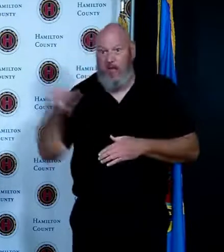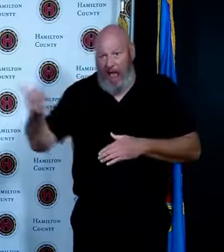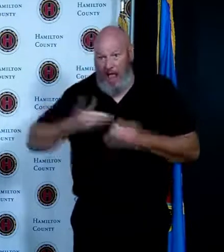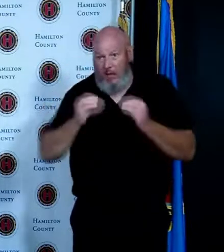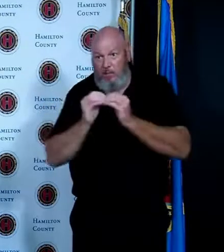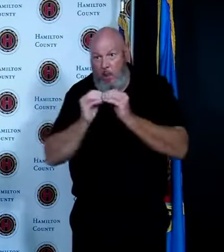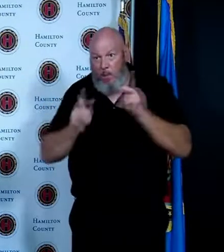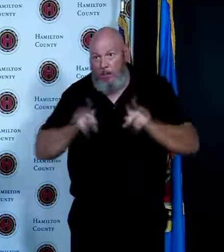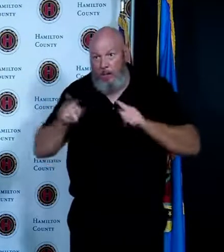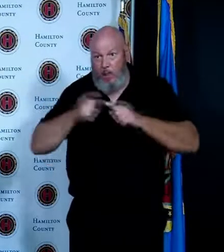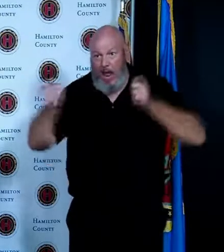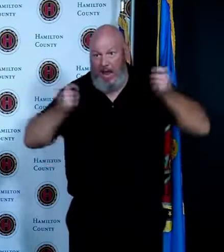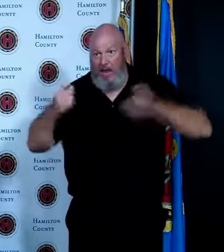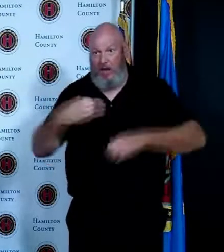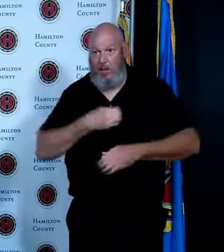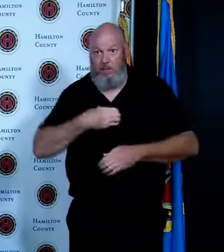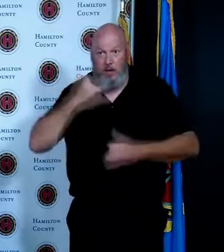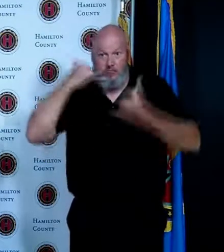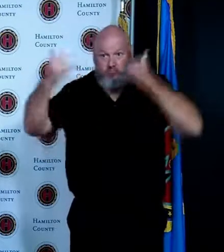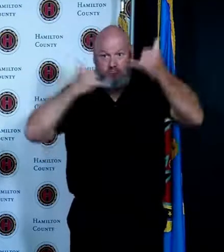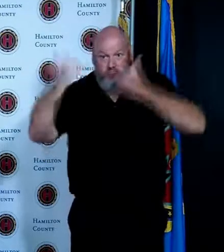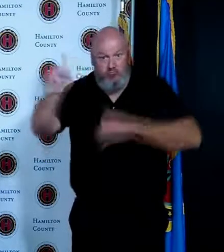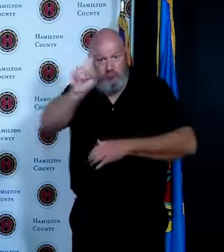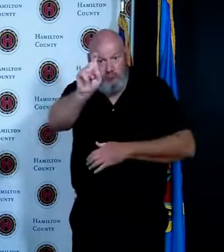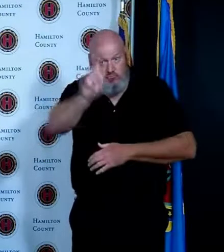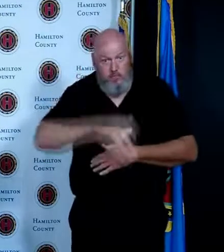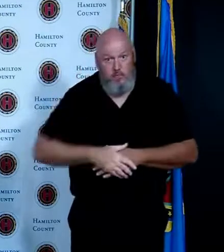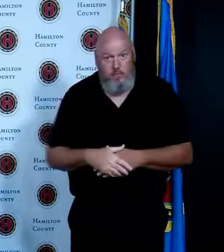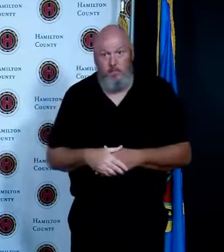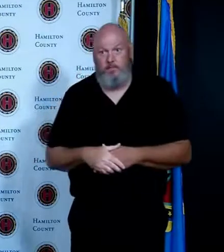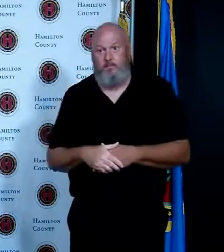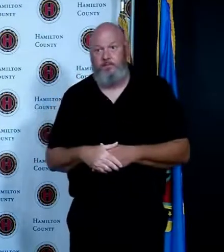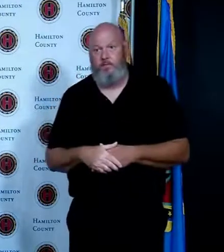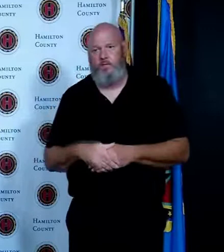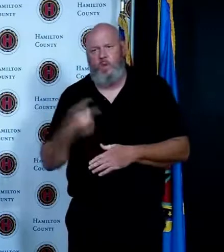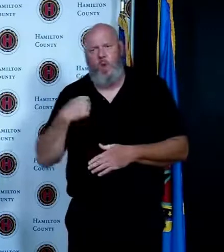continuing to assess and understand what kind of volume we will see I really do